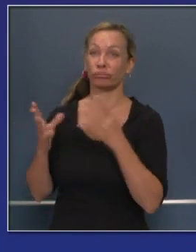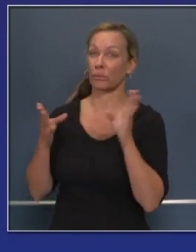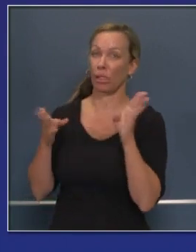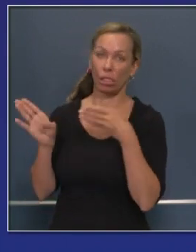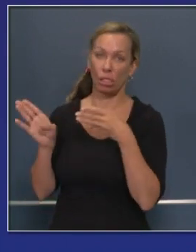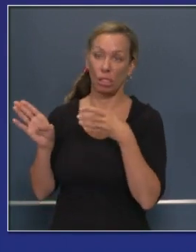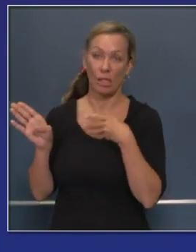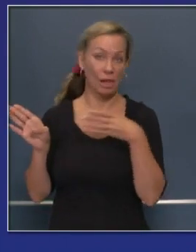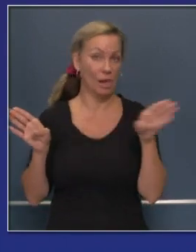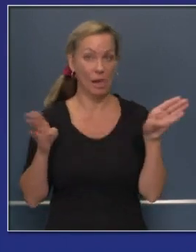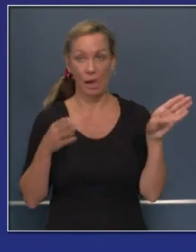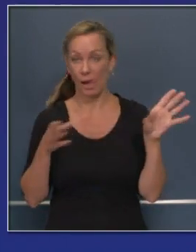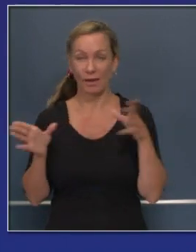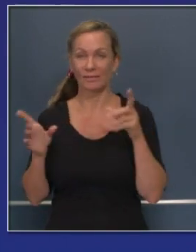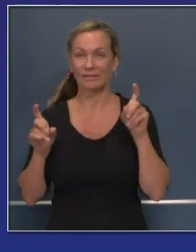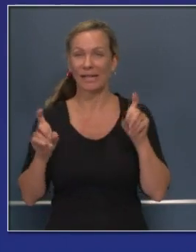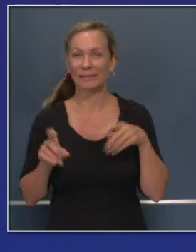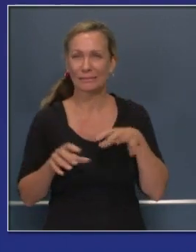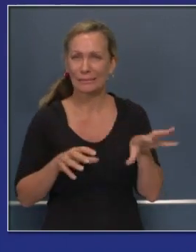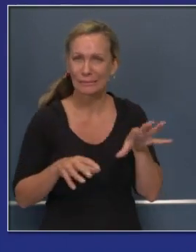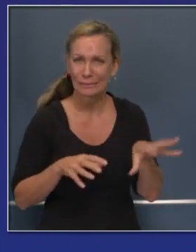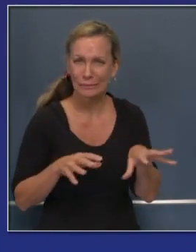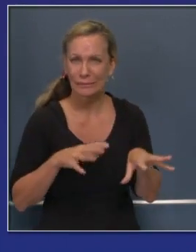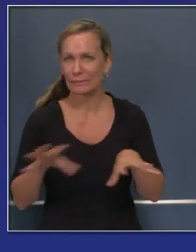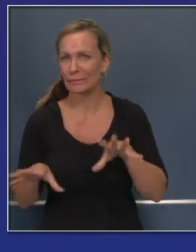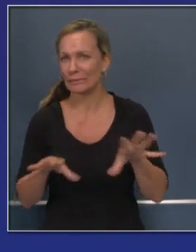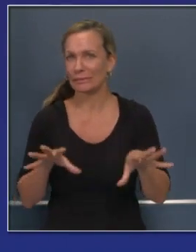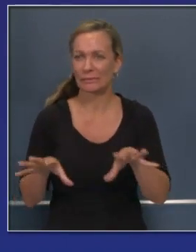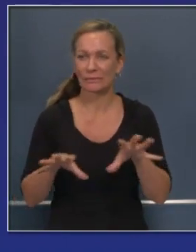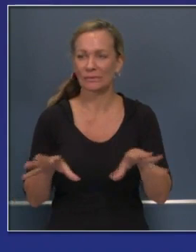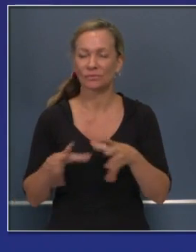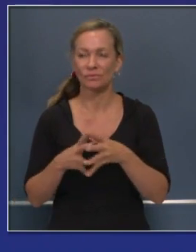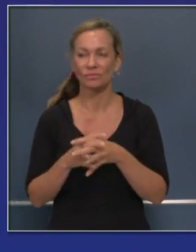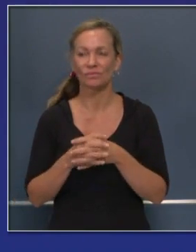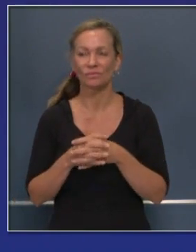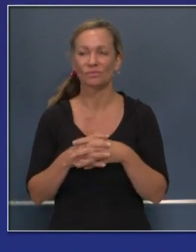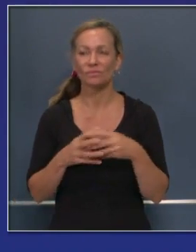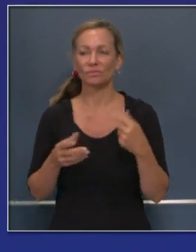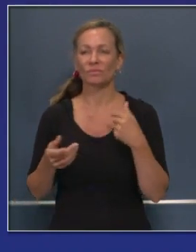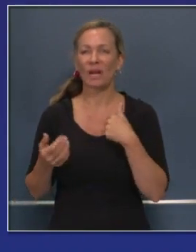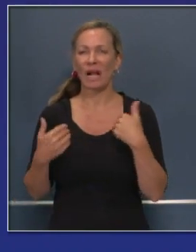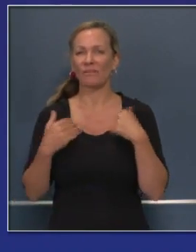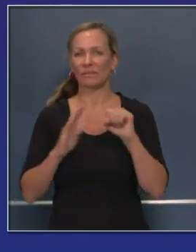NOT SURPRISINGL WE ARE EXPERIENCING DISRUPTION THROUGHOUT THE STATE.